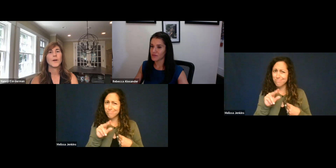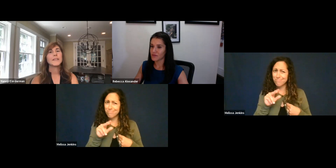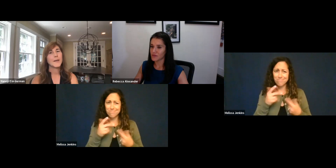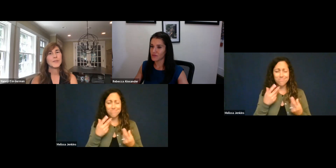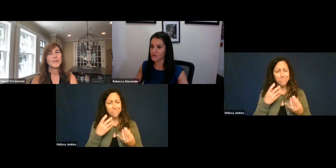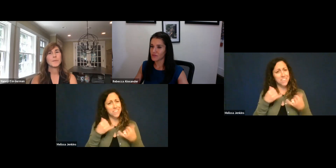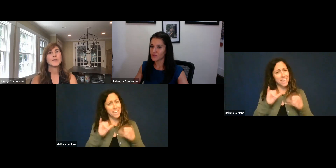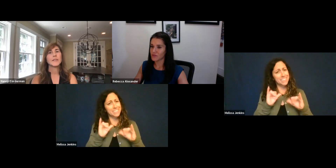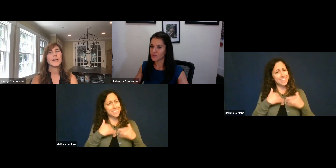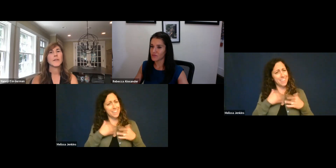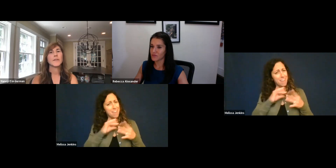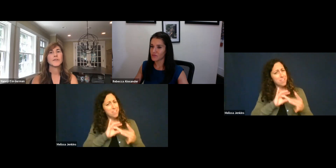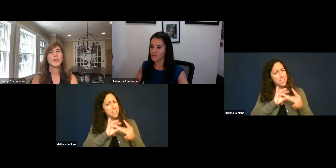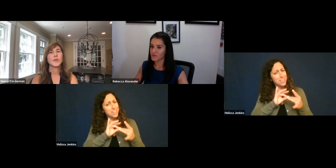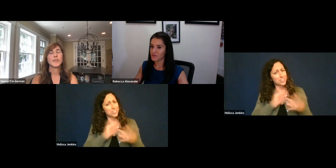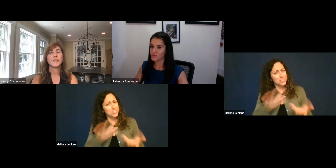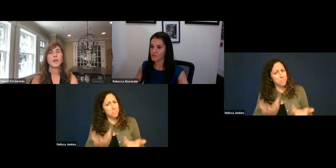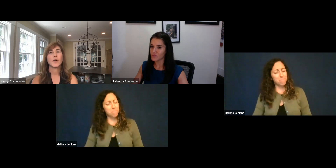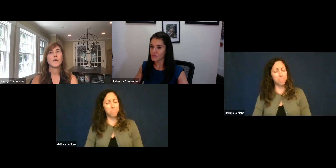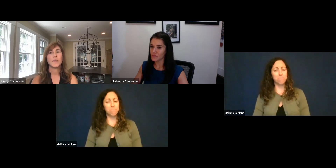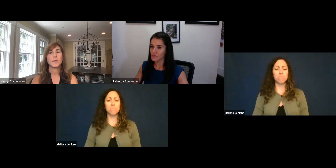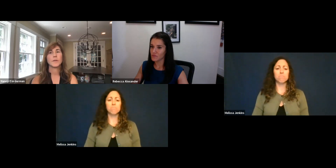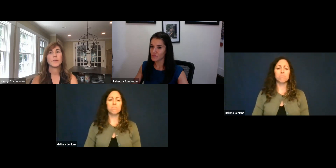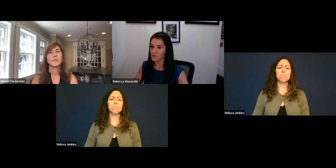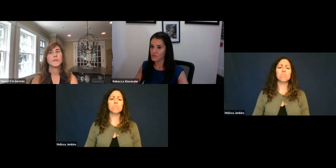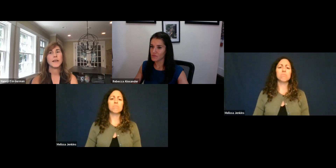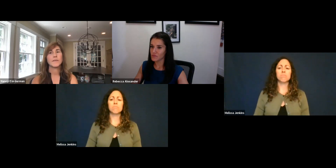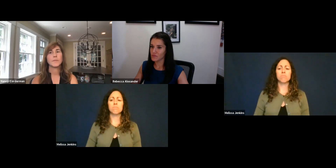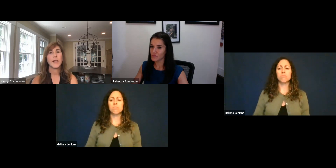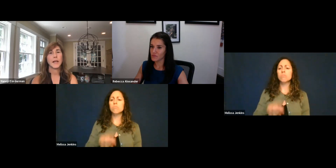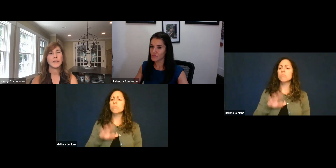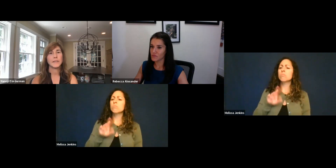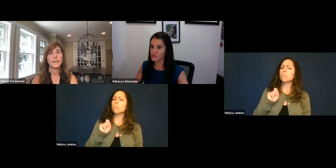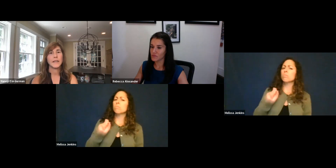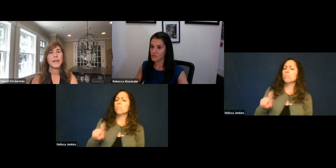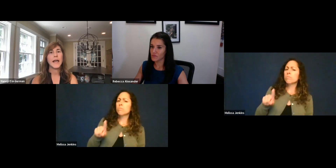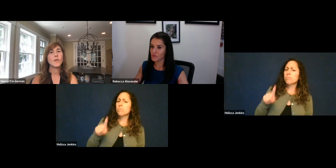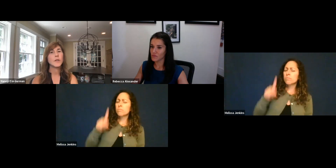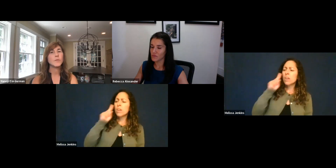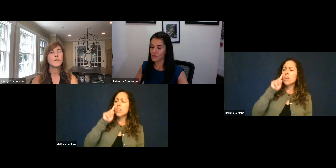What types of mental health services are available to the deafblind, and how can we